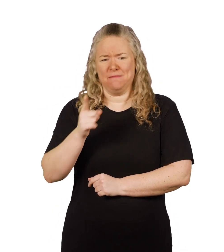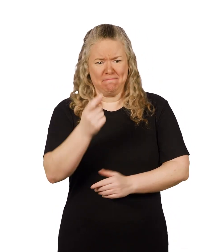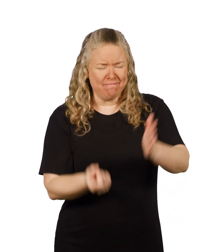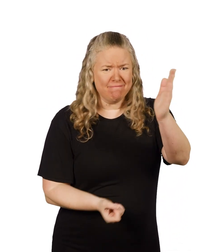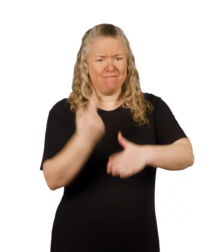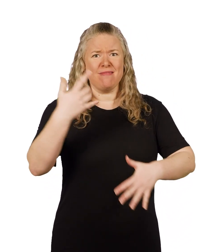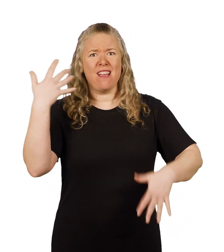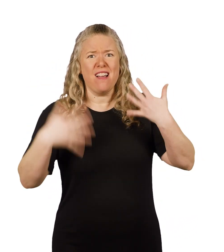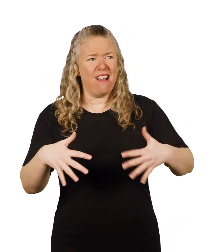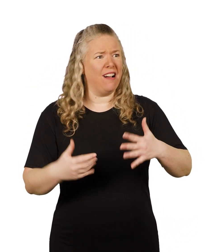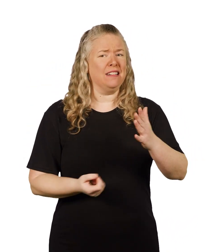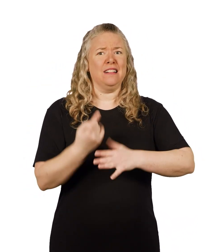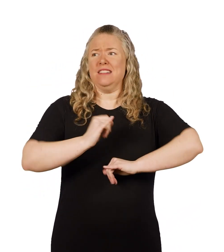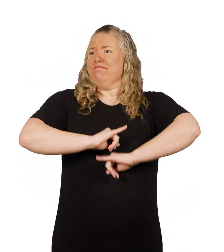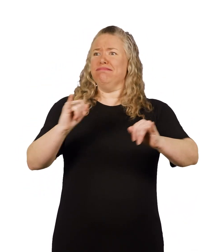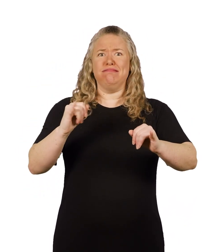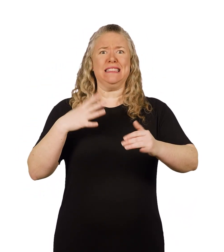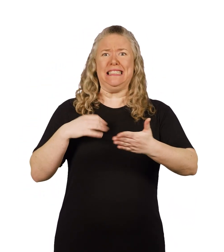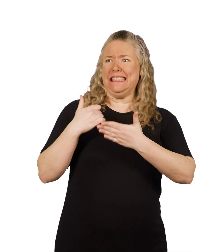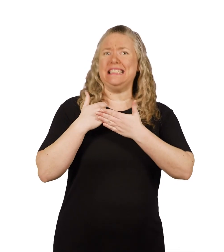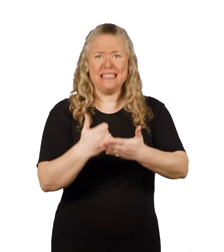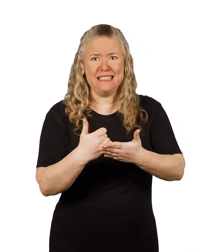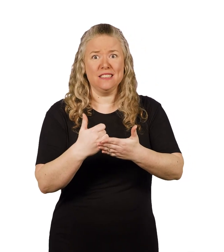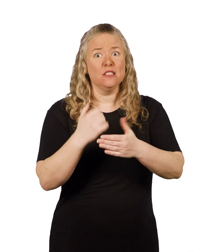We can direct you to the best place to get help if you cannot